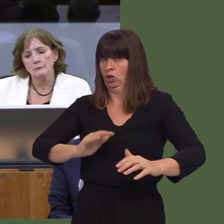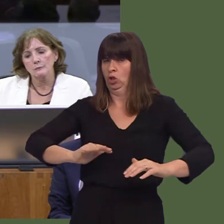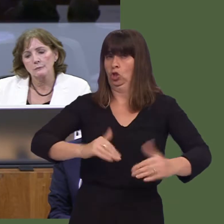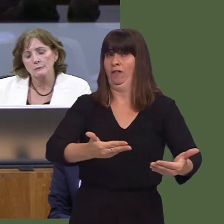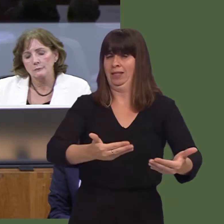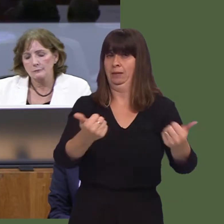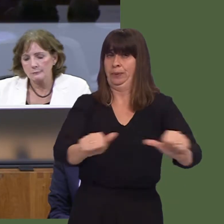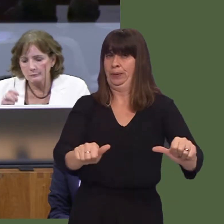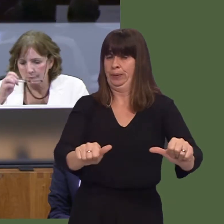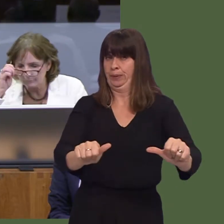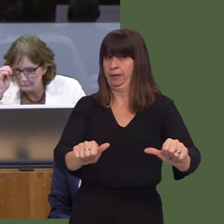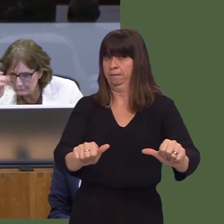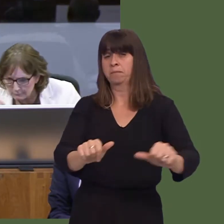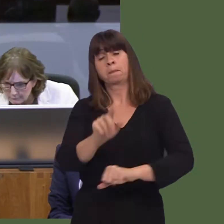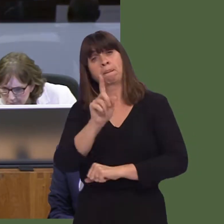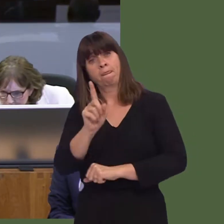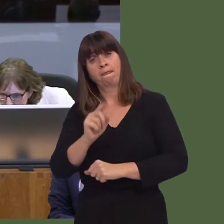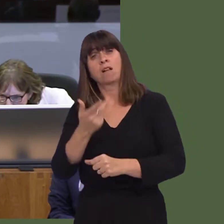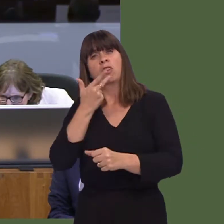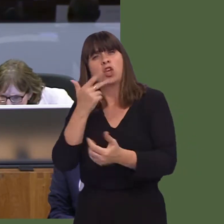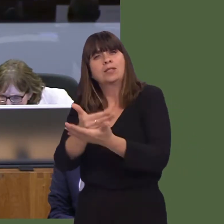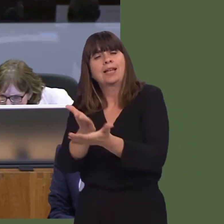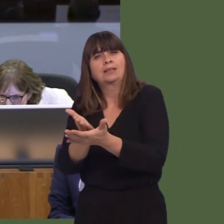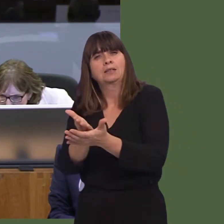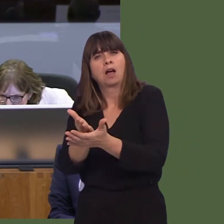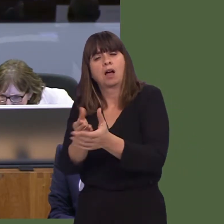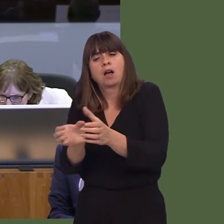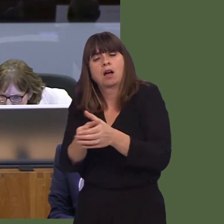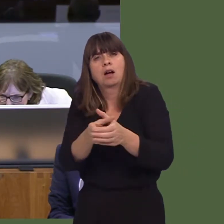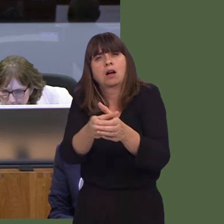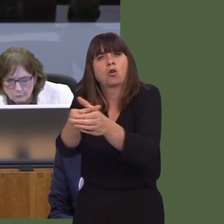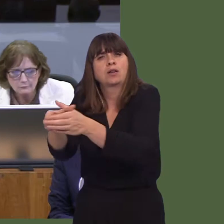However, the third sector are finding it more and more difficult to engage with health and